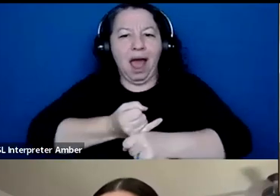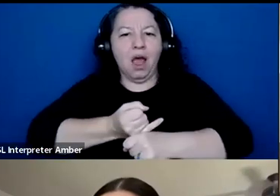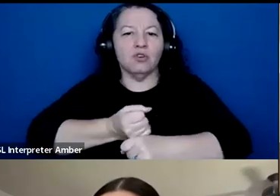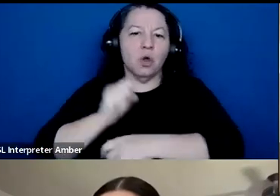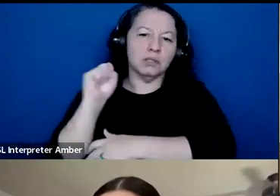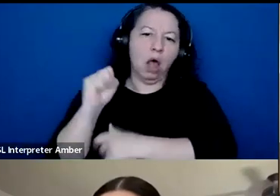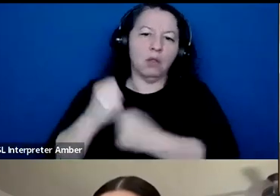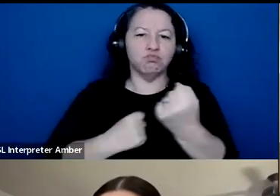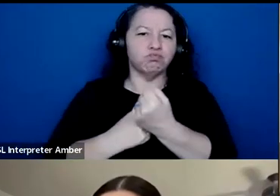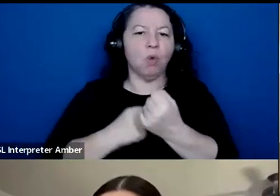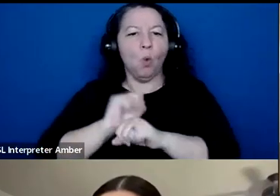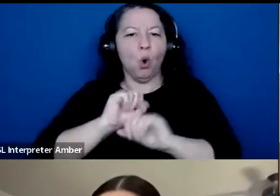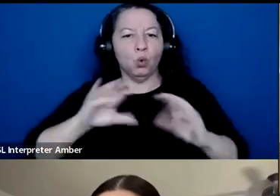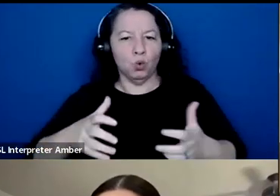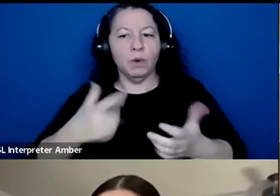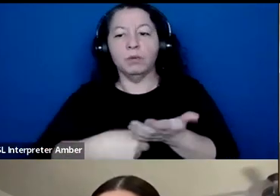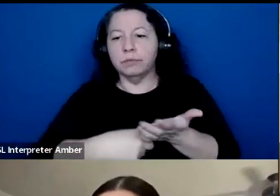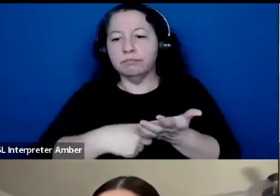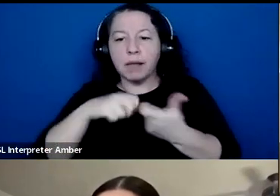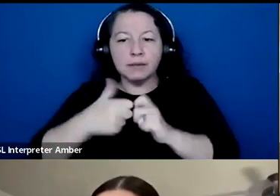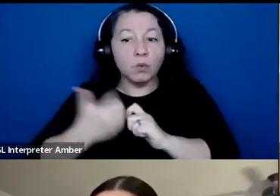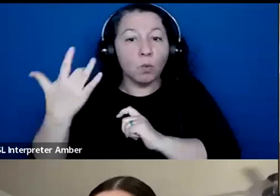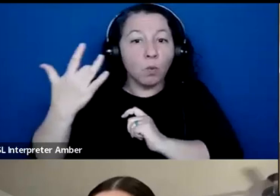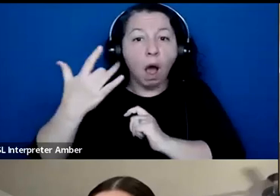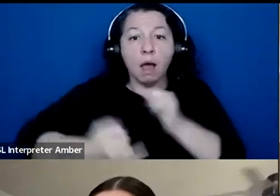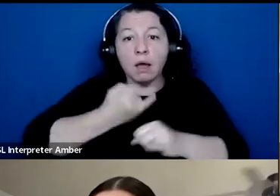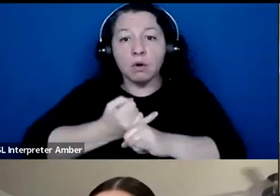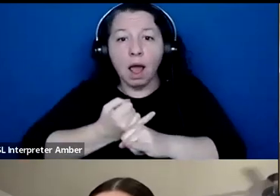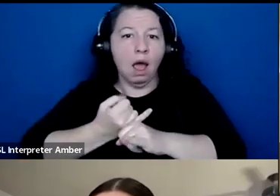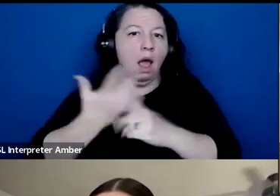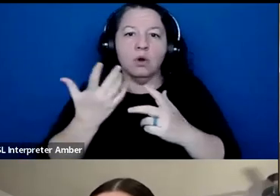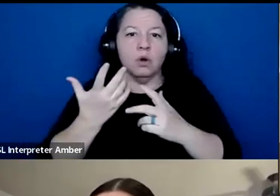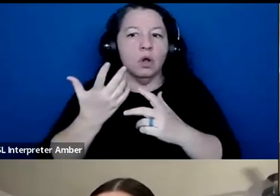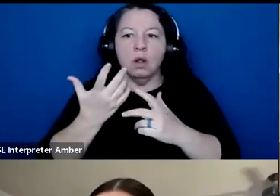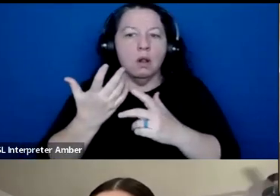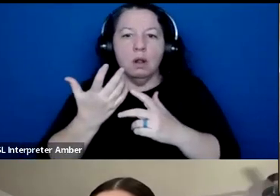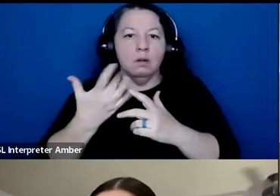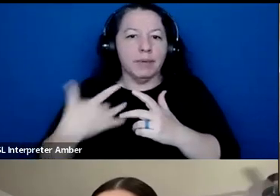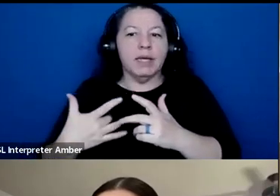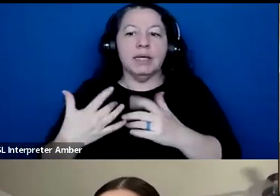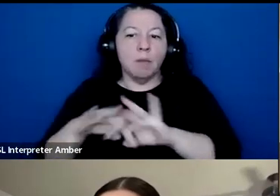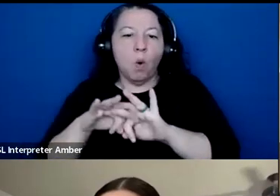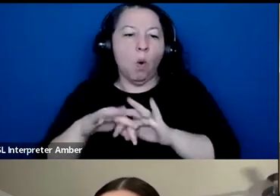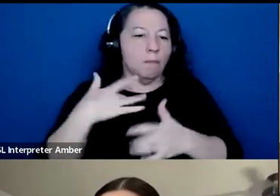and to discuss issues of why internationalism is important, issues of why militarism is important, and these different interconnections.